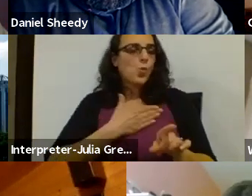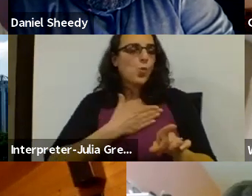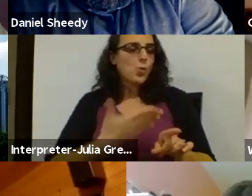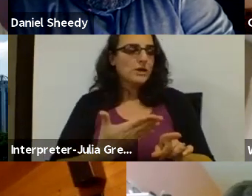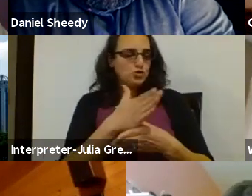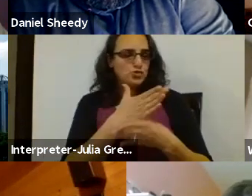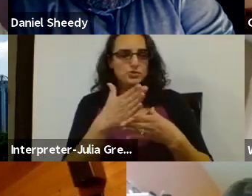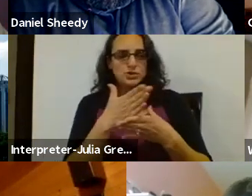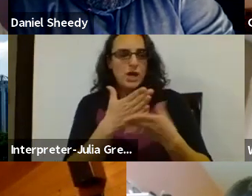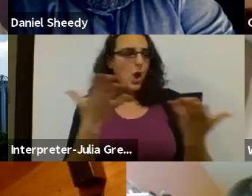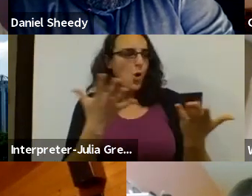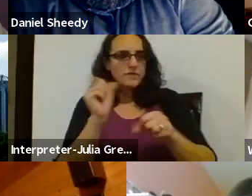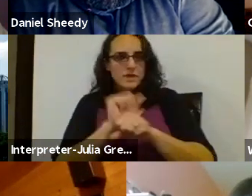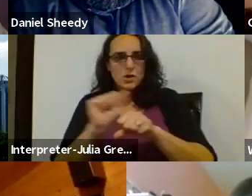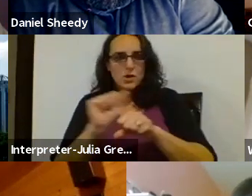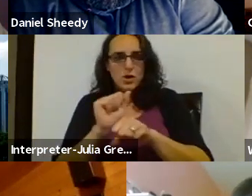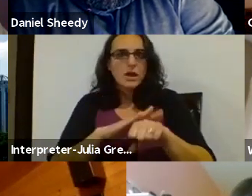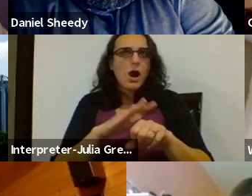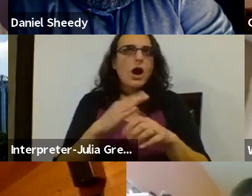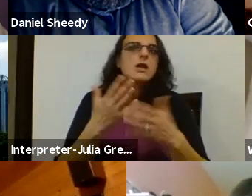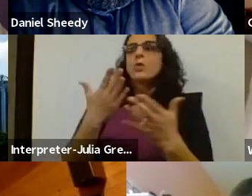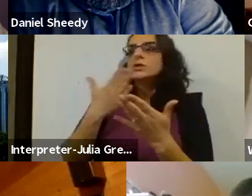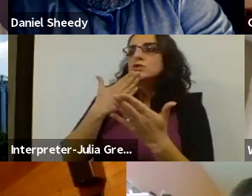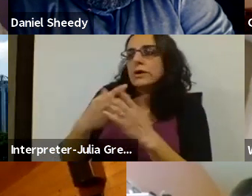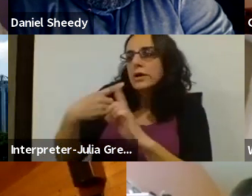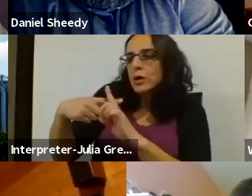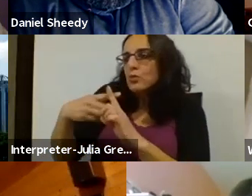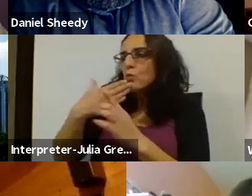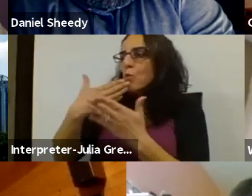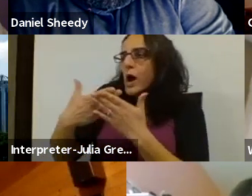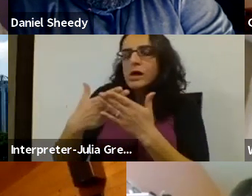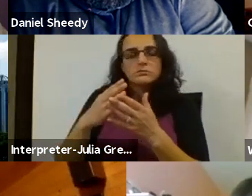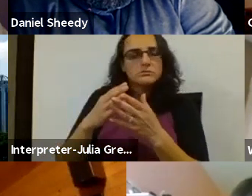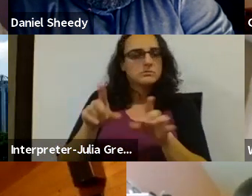Christina Scilingo: What they're working on what's working well their creative ideas with me and also with their fellow educators